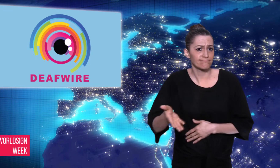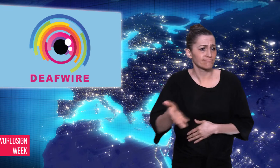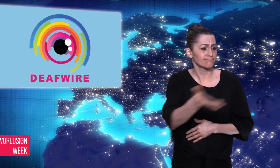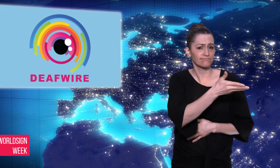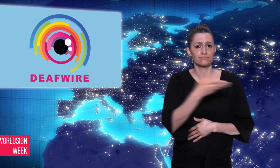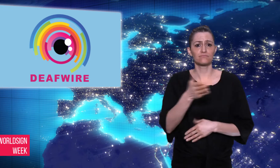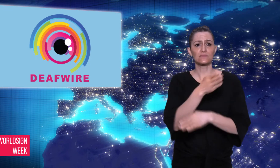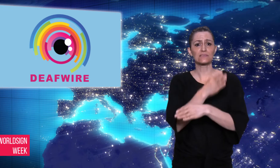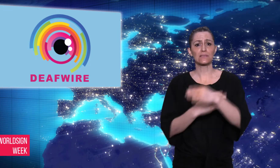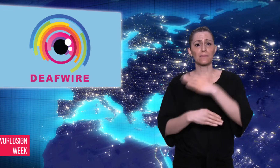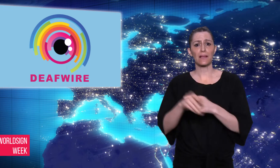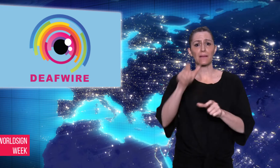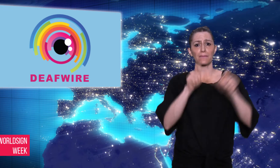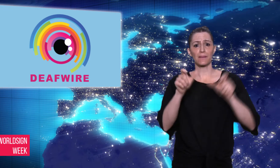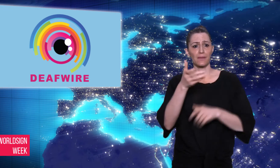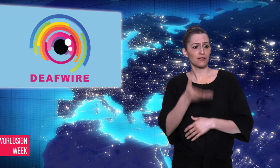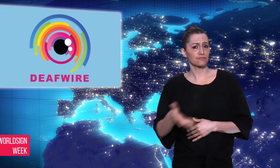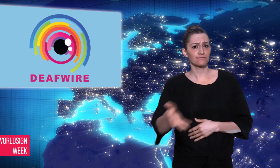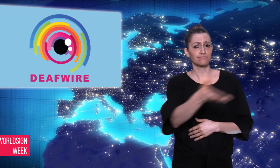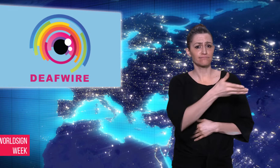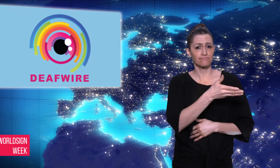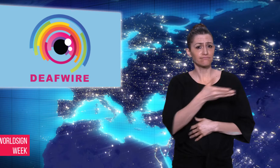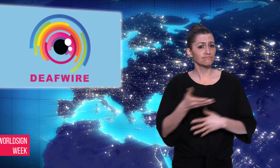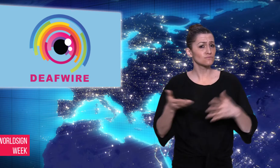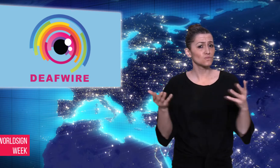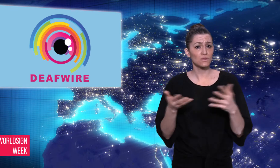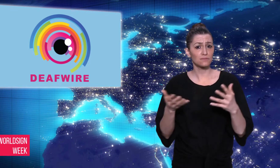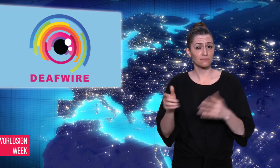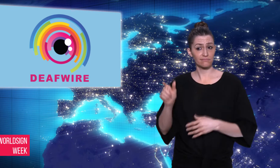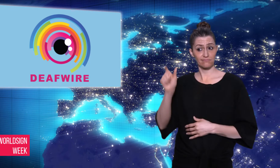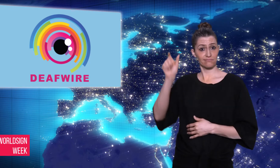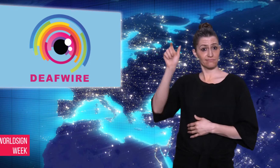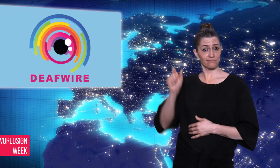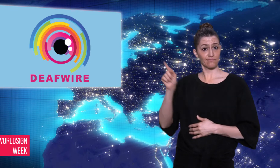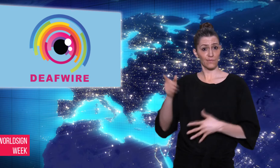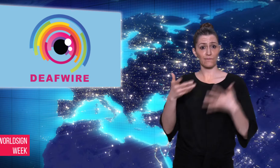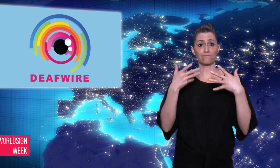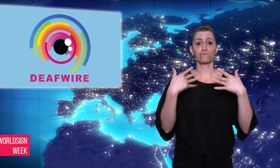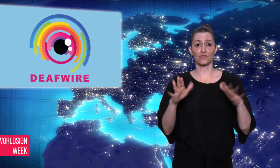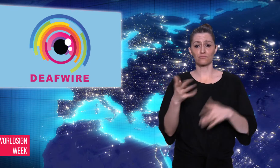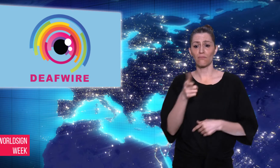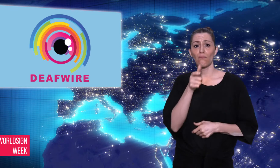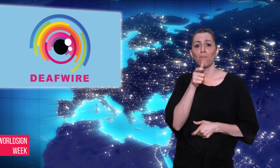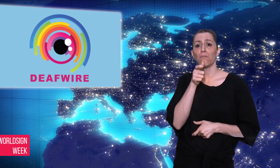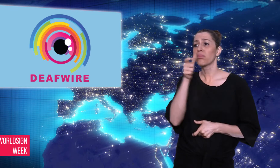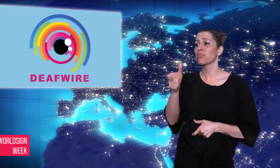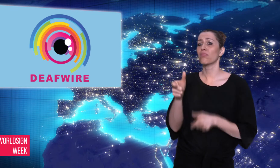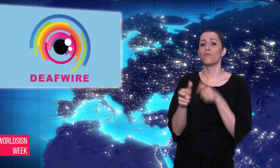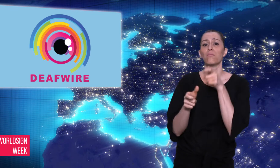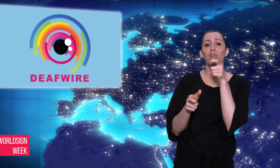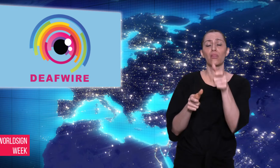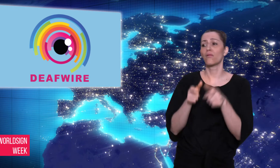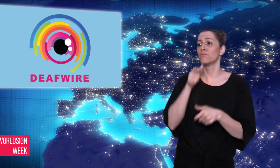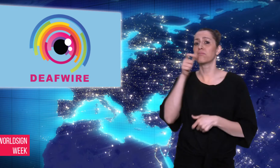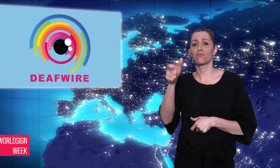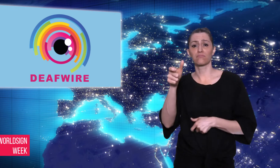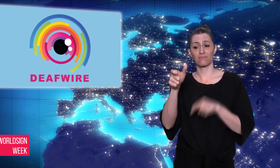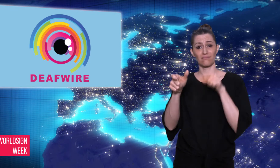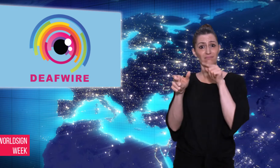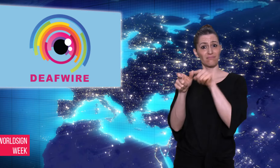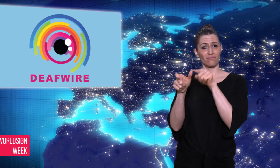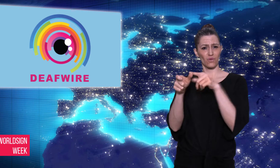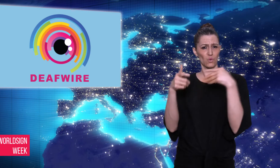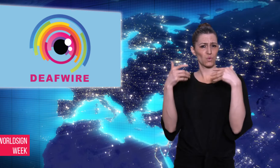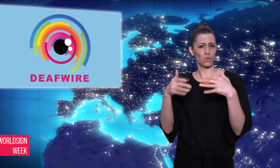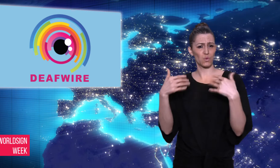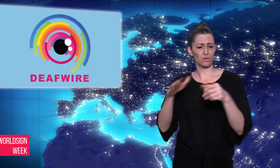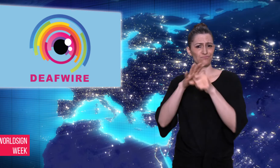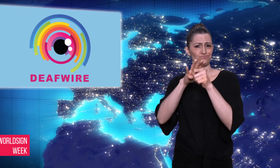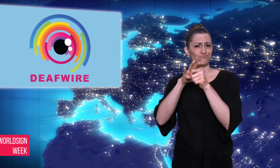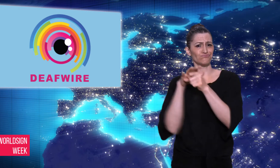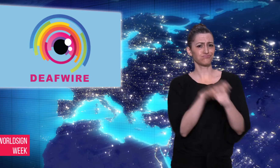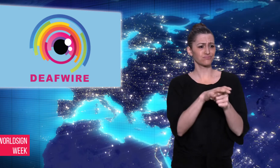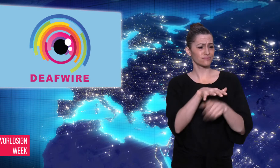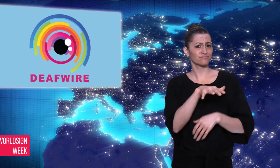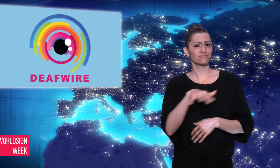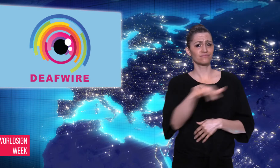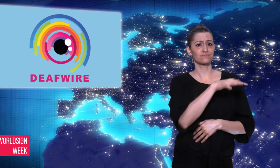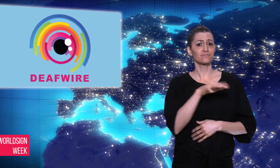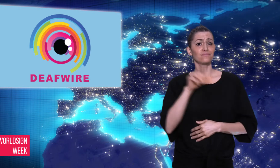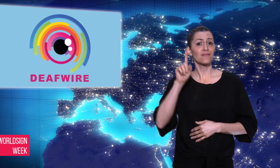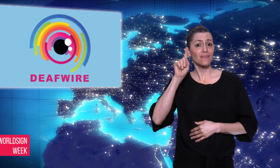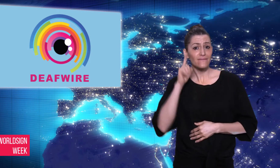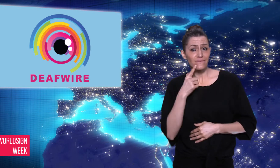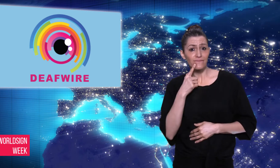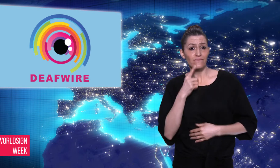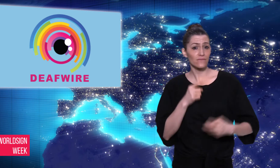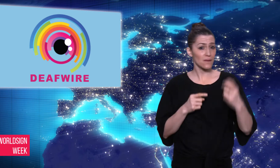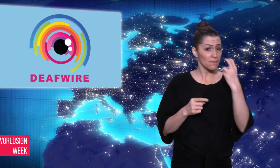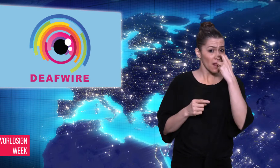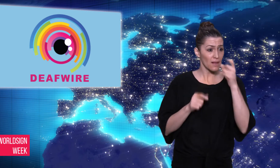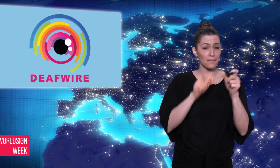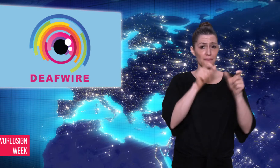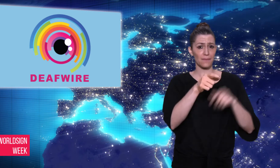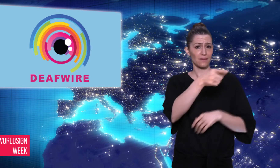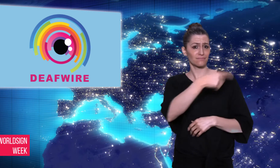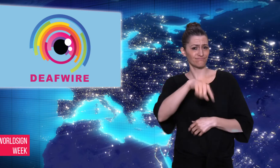people with disabilities after he made comments that made Deaf